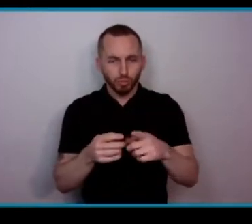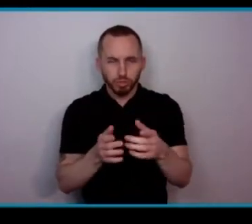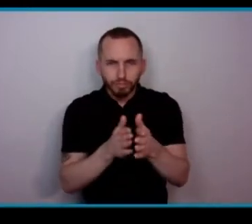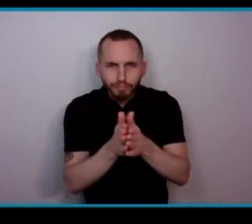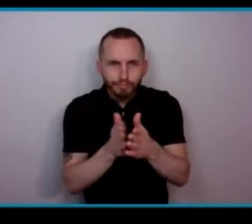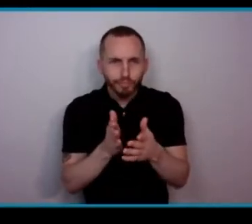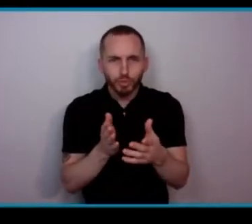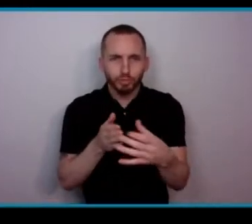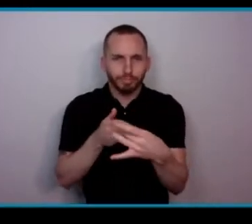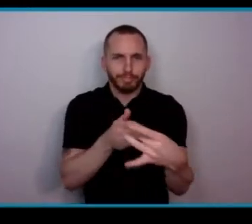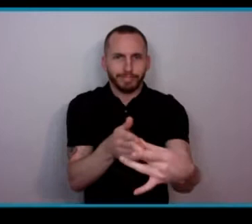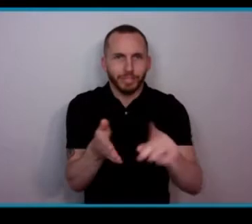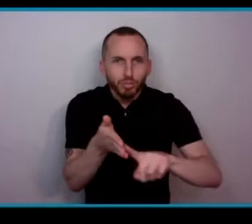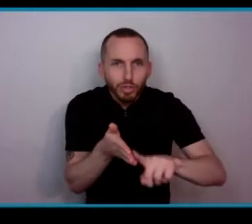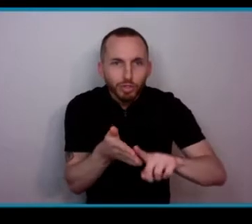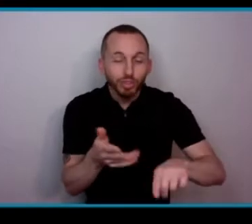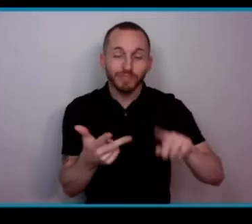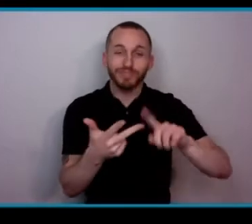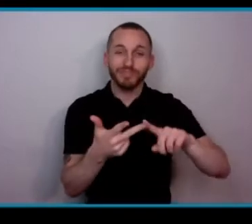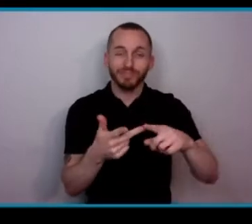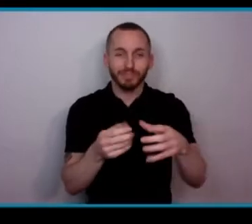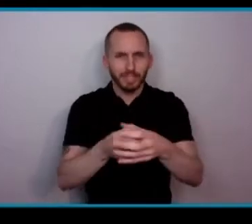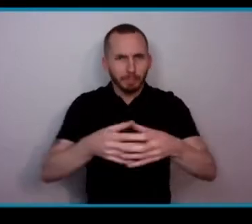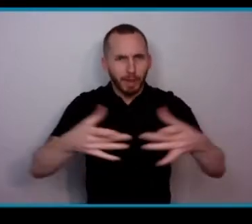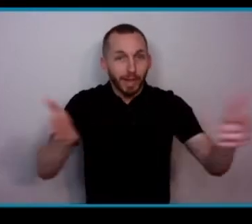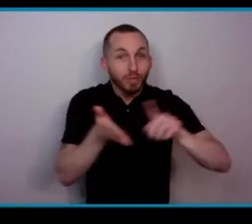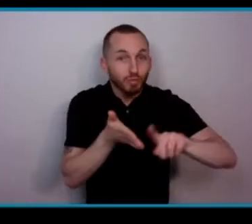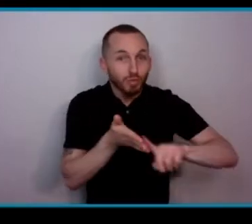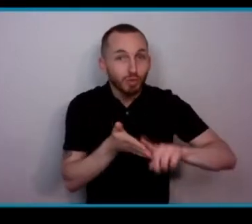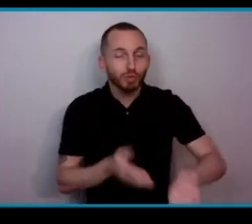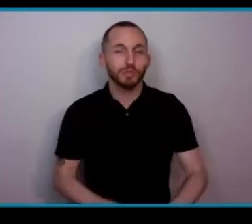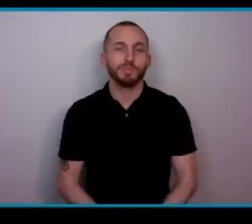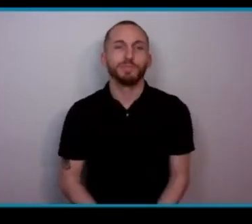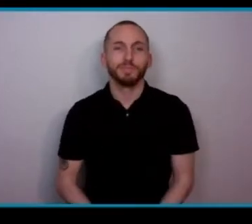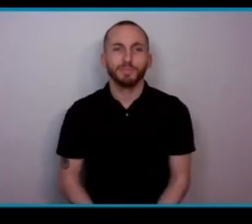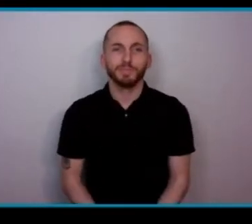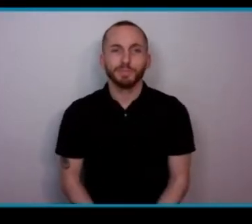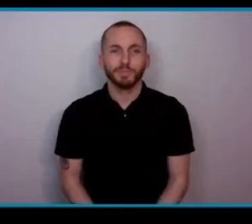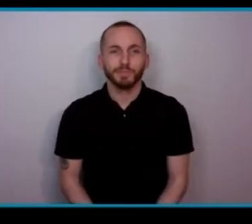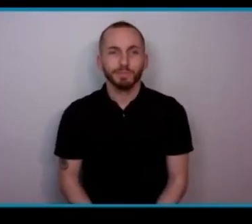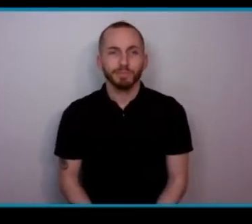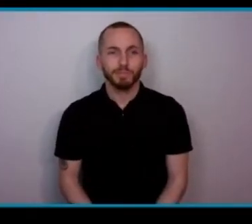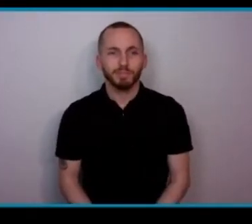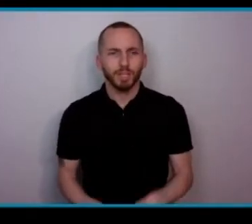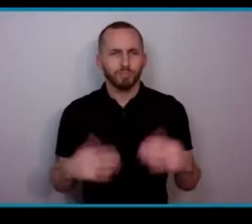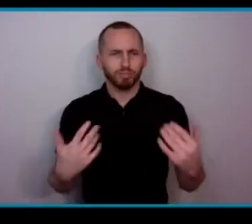research projects and processes. Remarkable strides have been made with these objectives thanks to Creative Forces Clinical